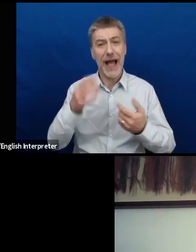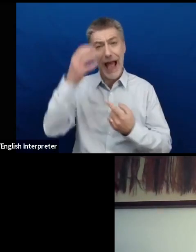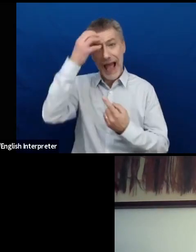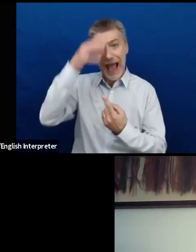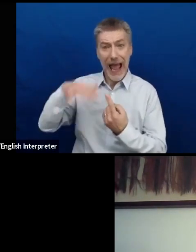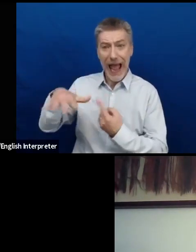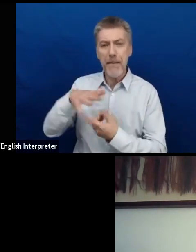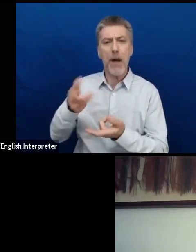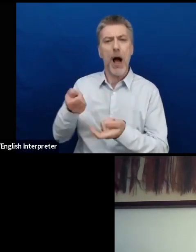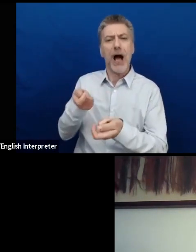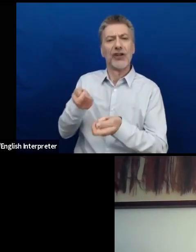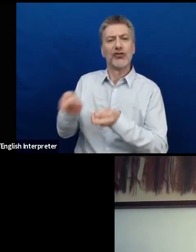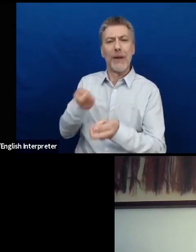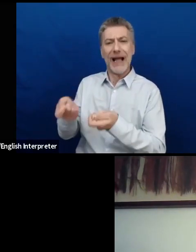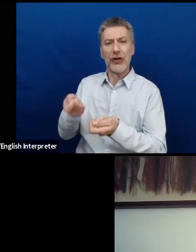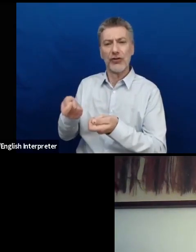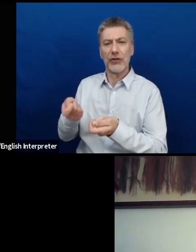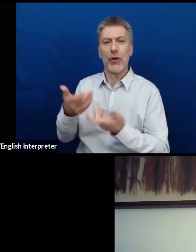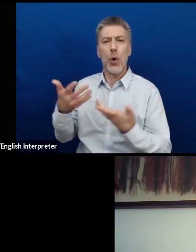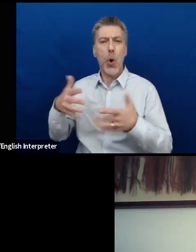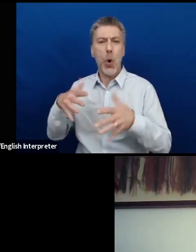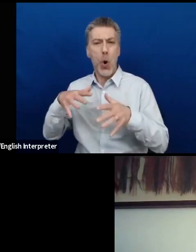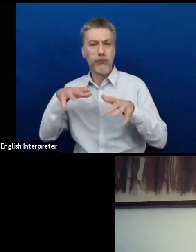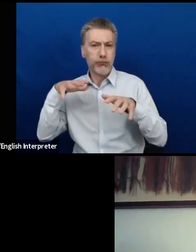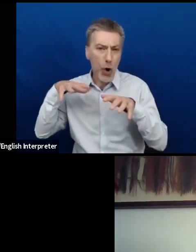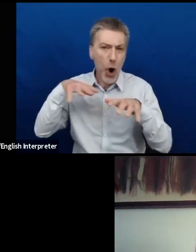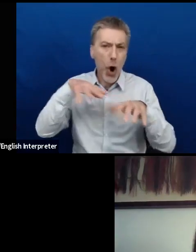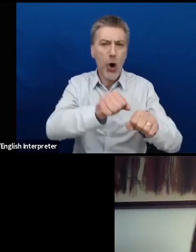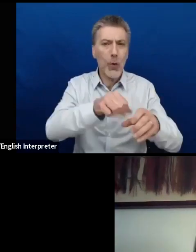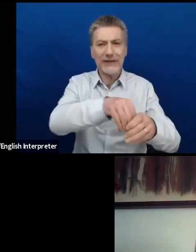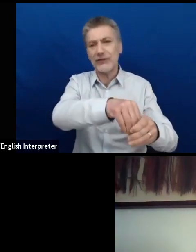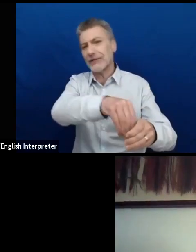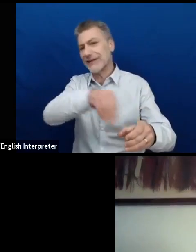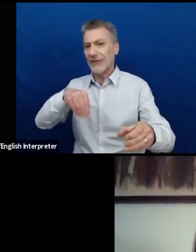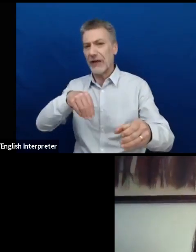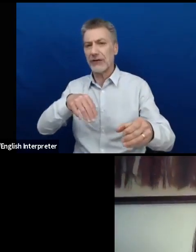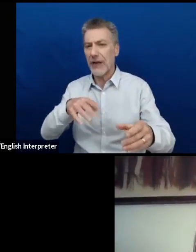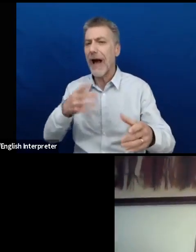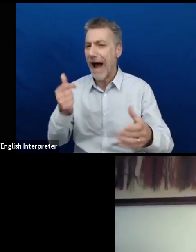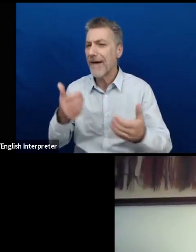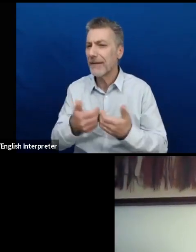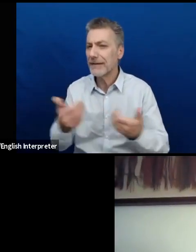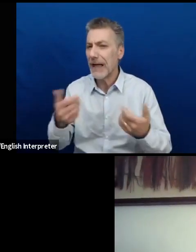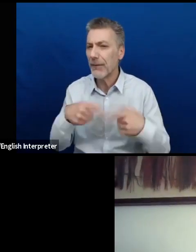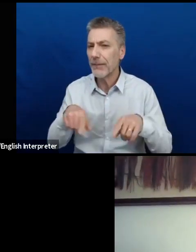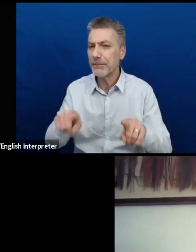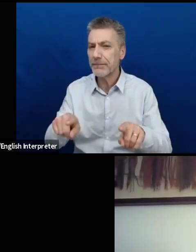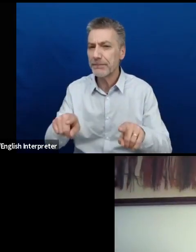the multiple levels that come E